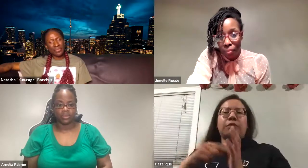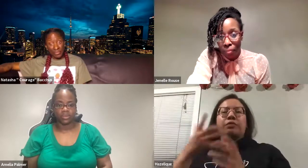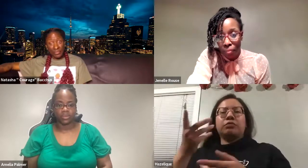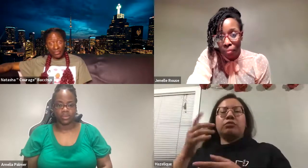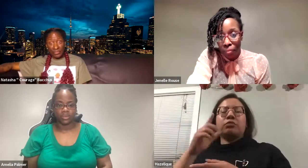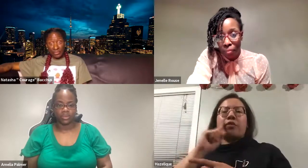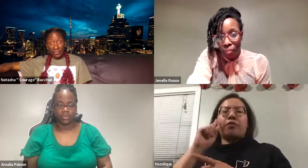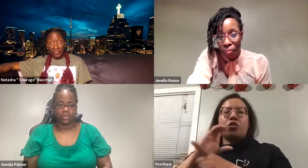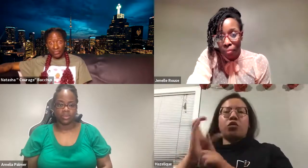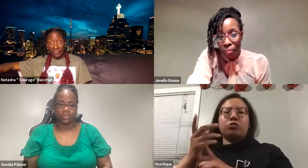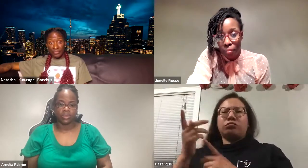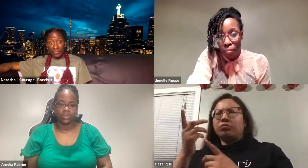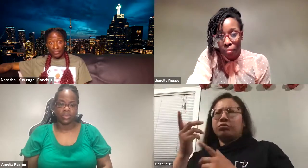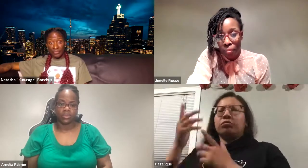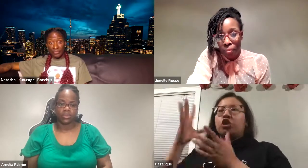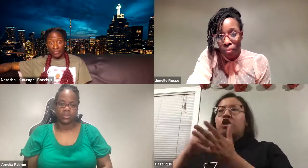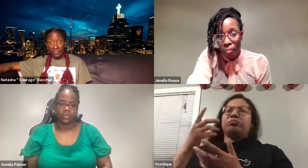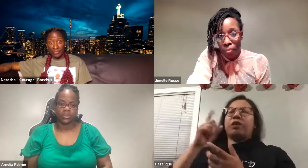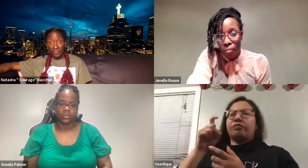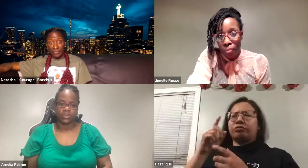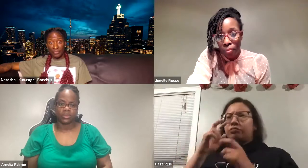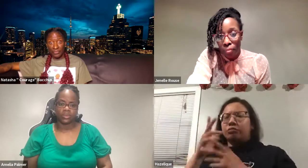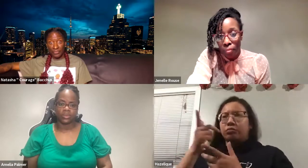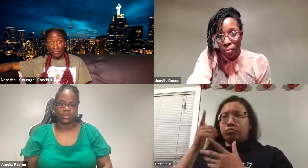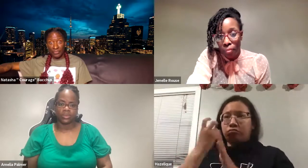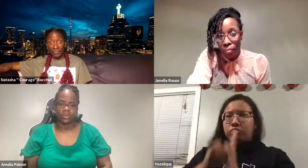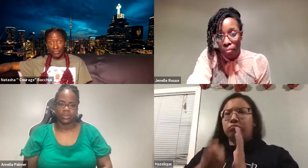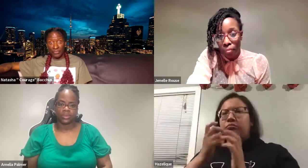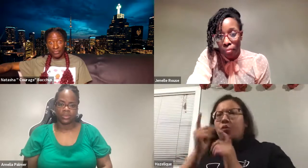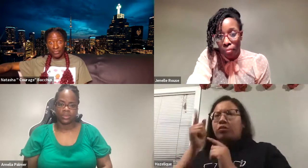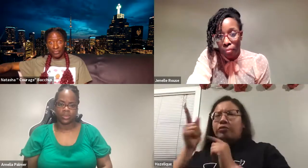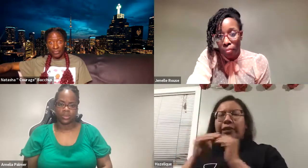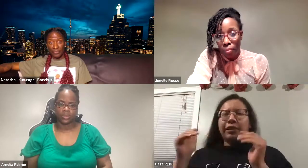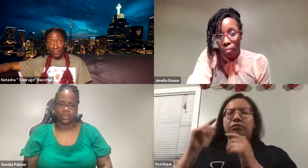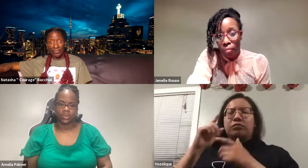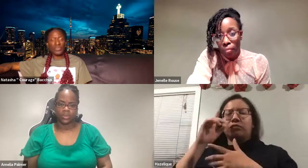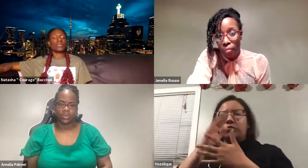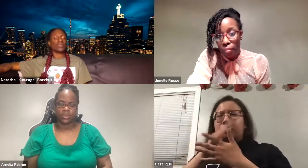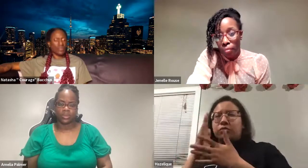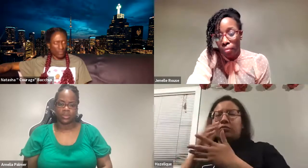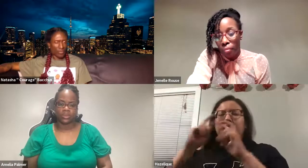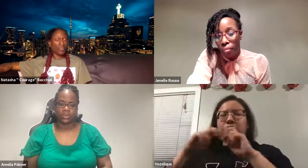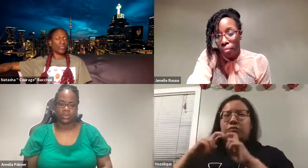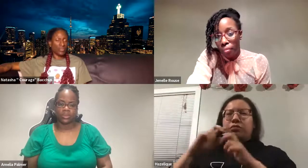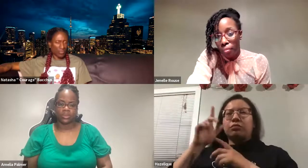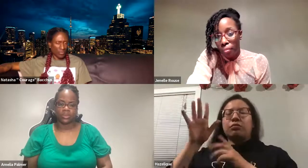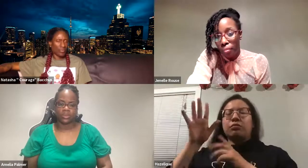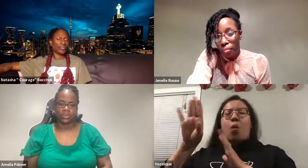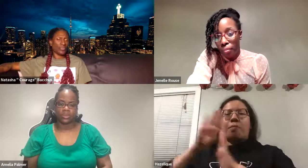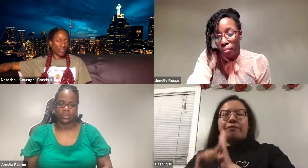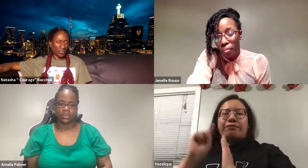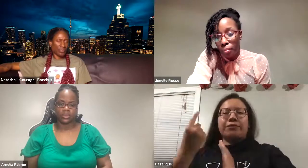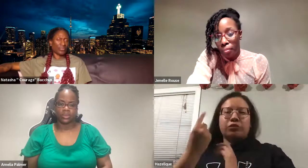learn and sometimes they want to learn about deaf culture and they're fascinated by that and people